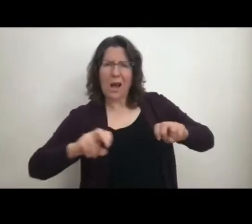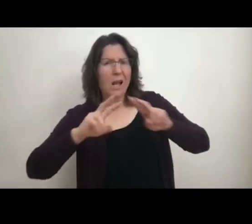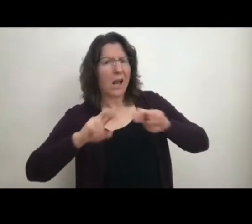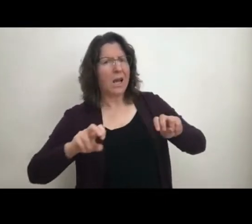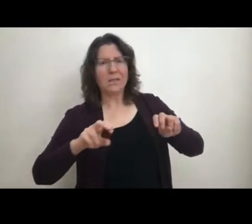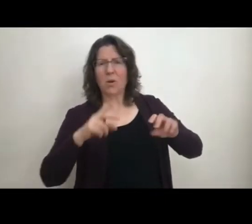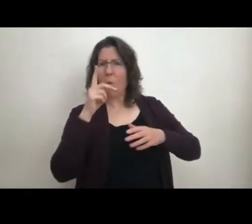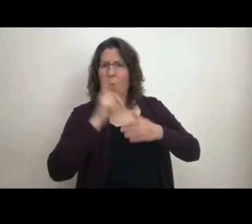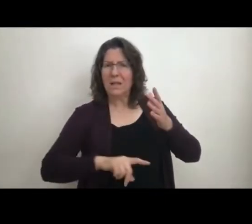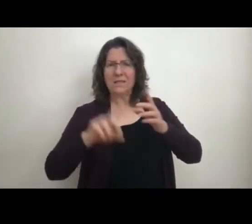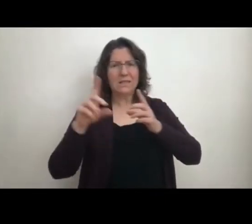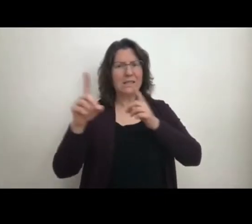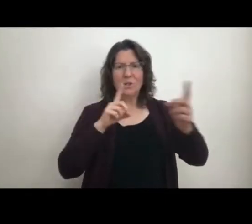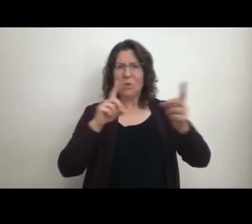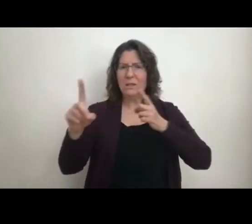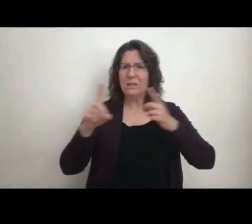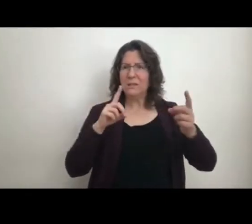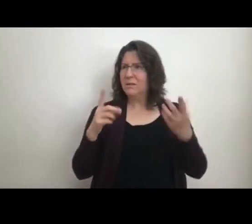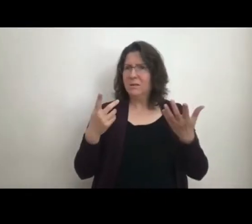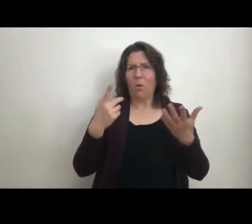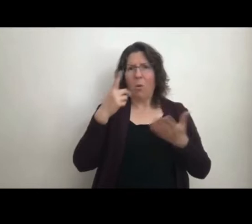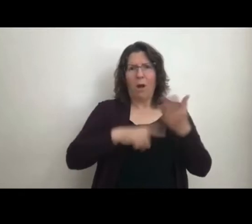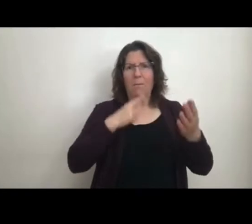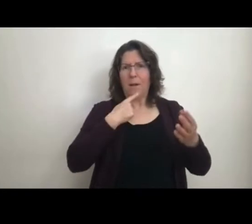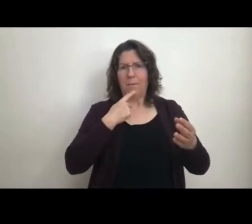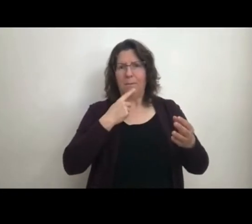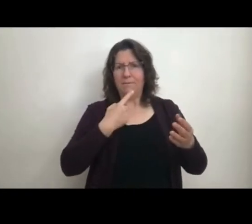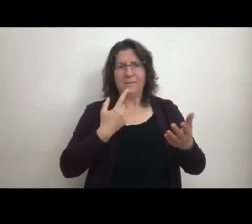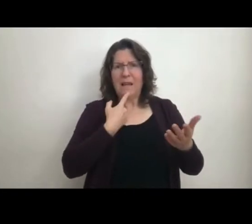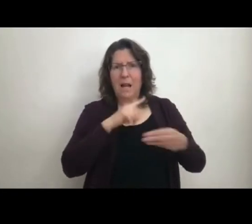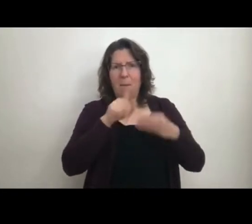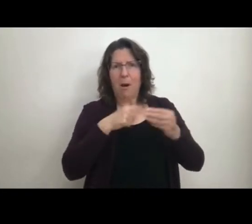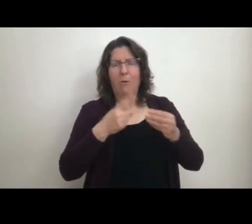This is where we take a serious look at the discourse around deaf education.